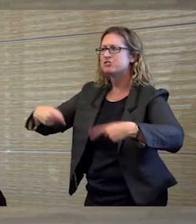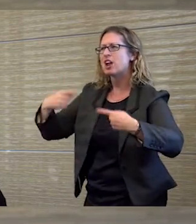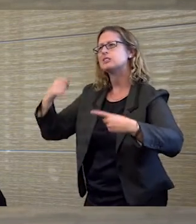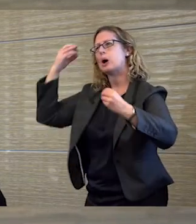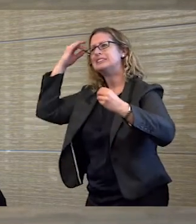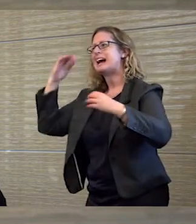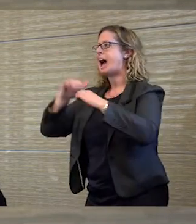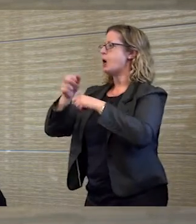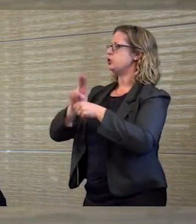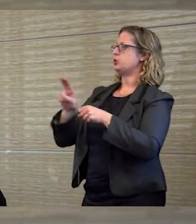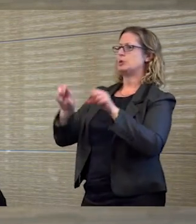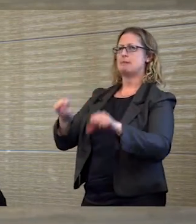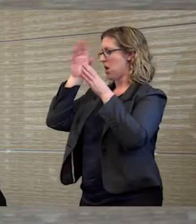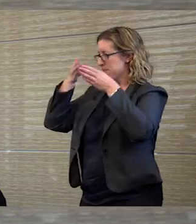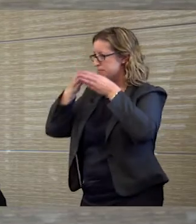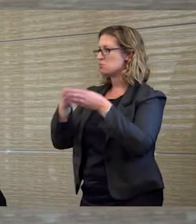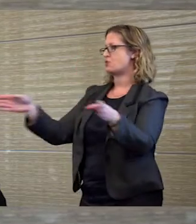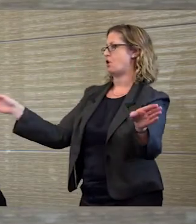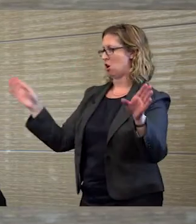that sort of takes us beyond the strict requirements of law.